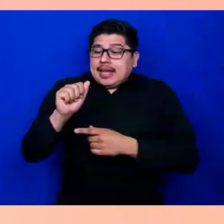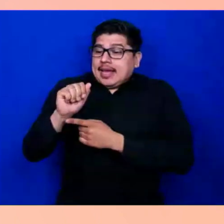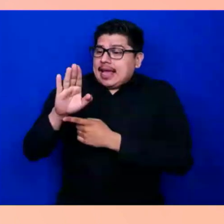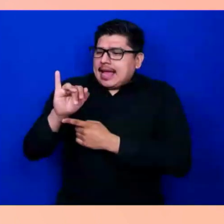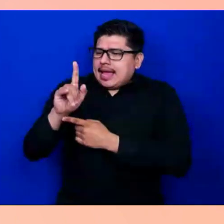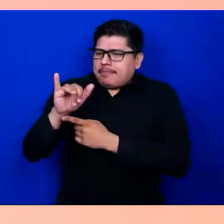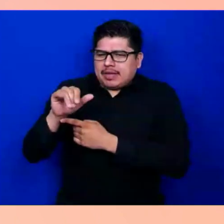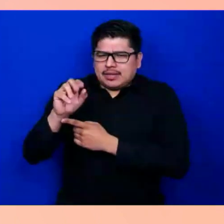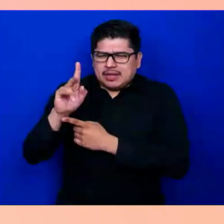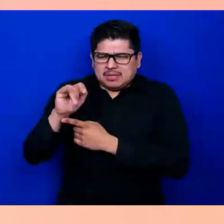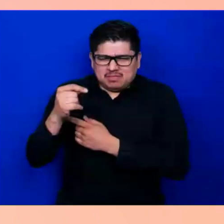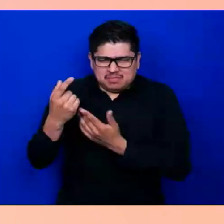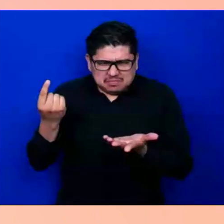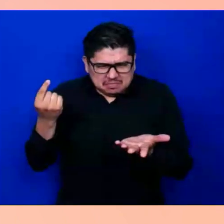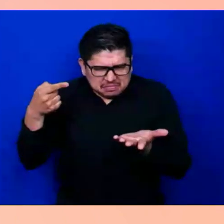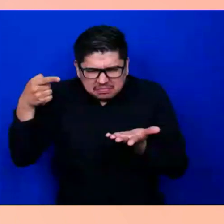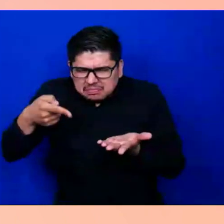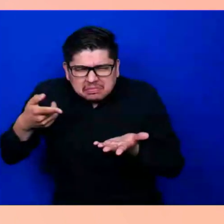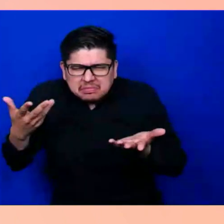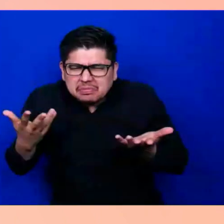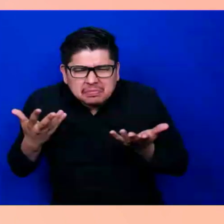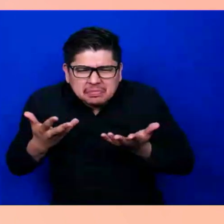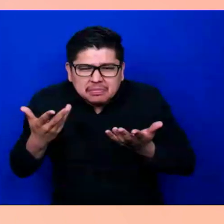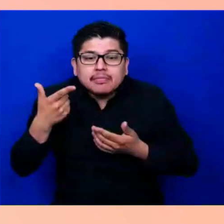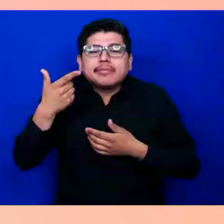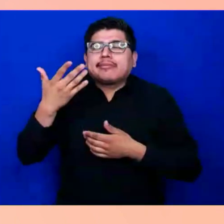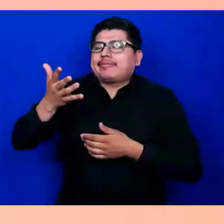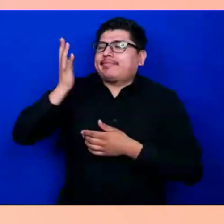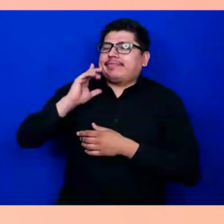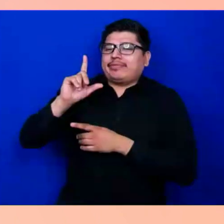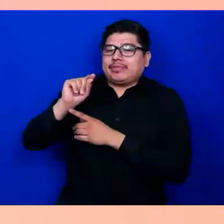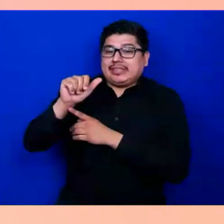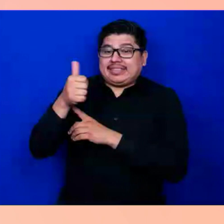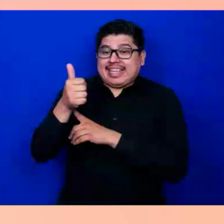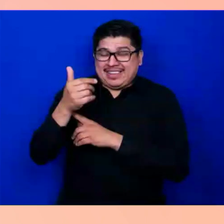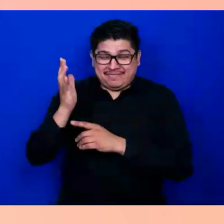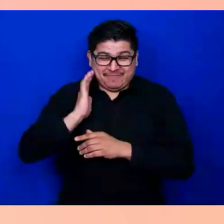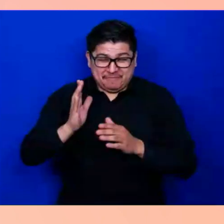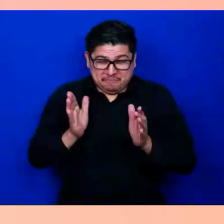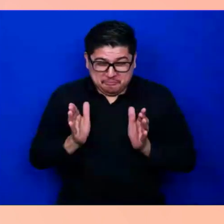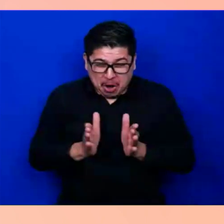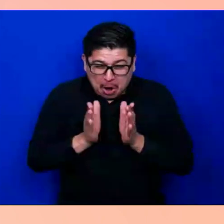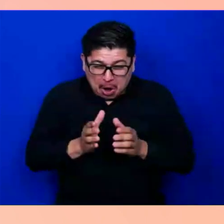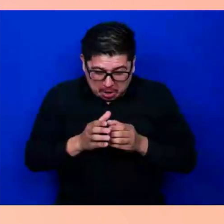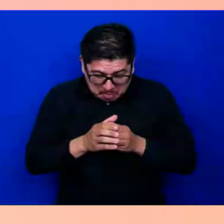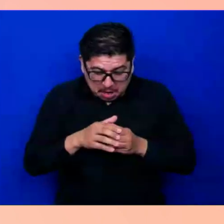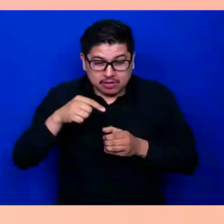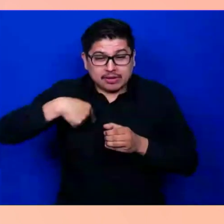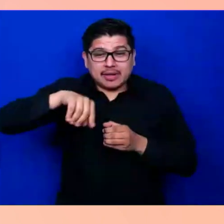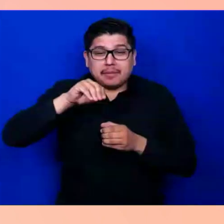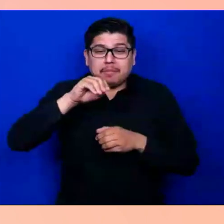a small forum to bring together members of our Microsoft employee disability group. Just 20 people in that first forum,